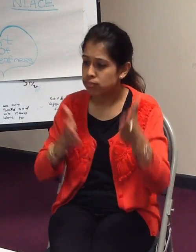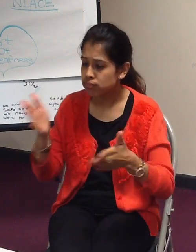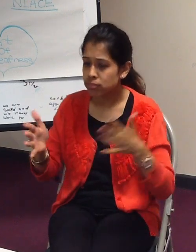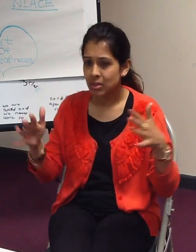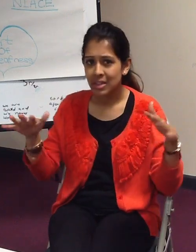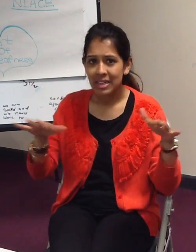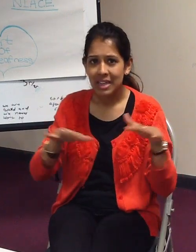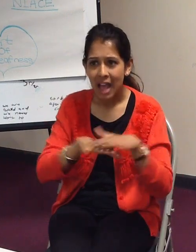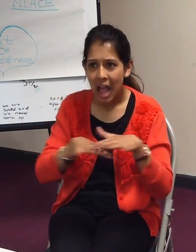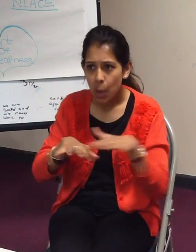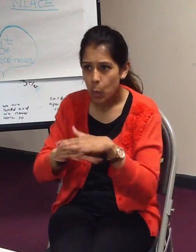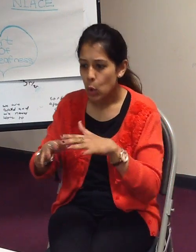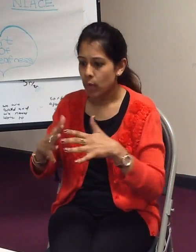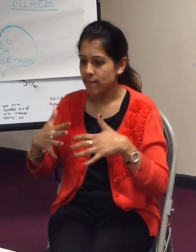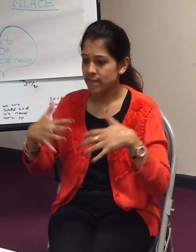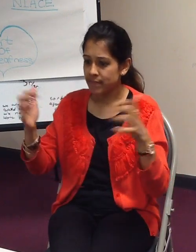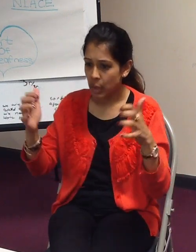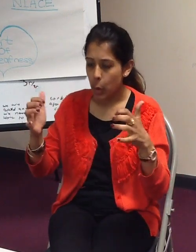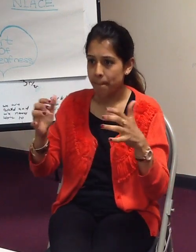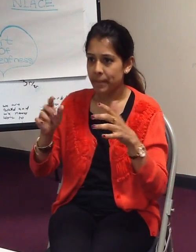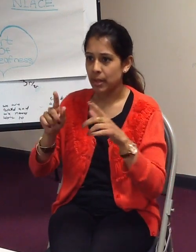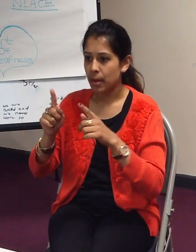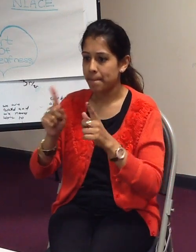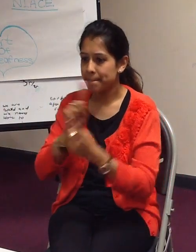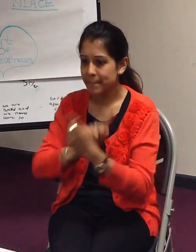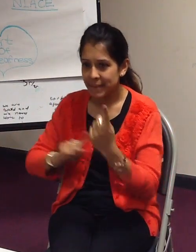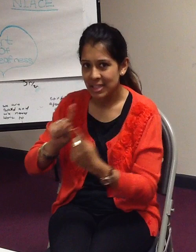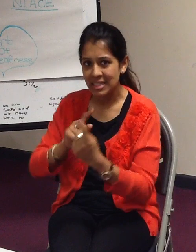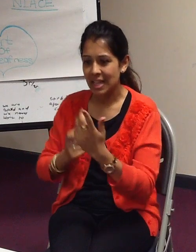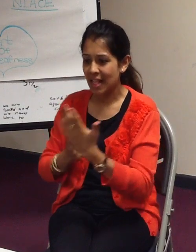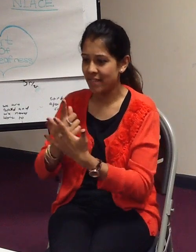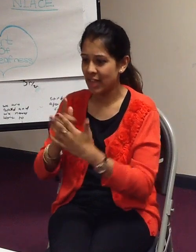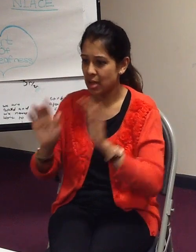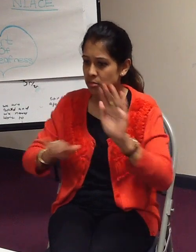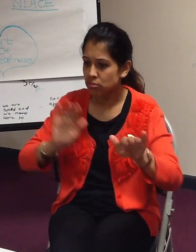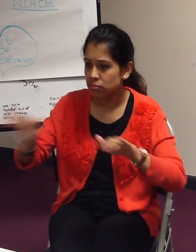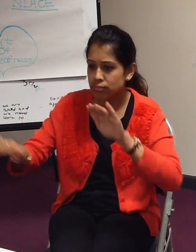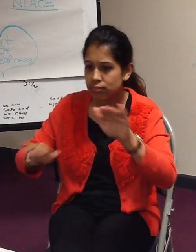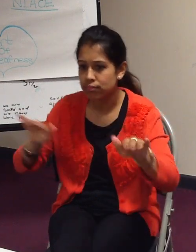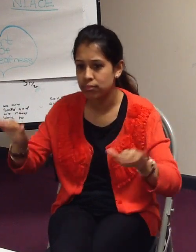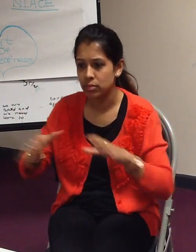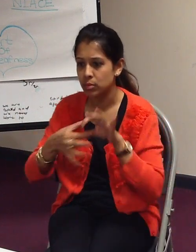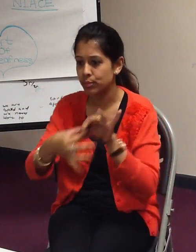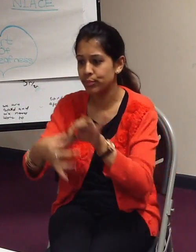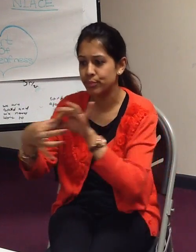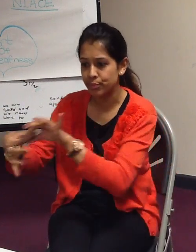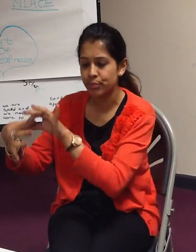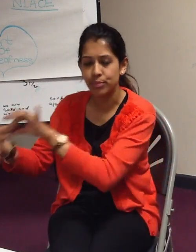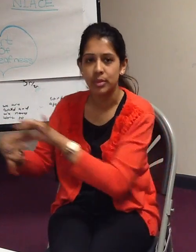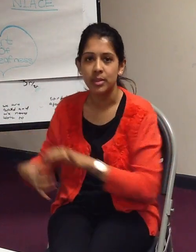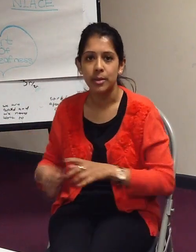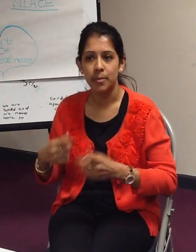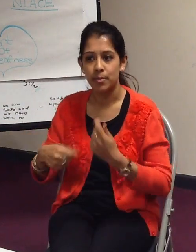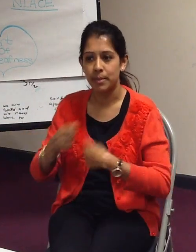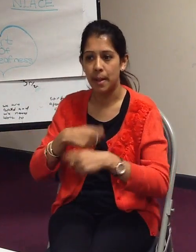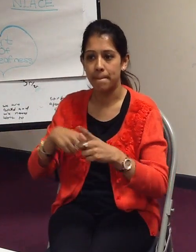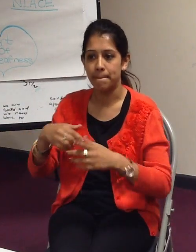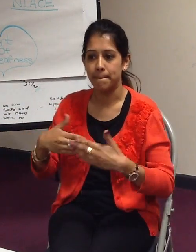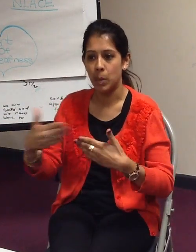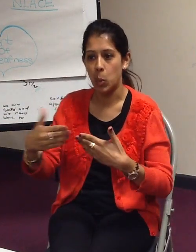There also needs to be more networking and collaborative working at meetings and forums.